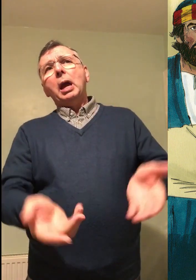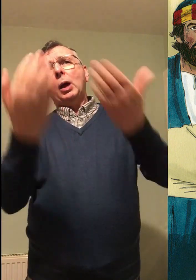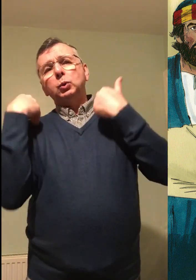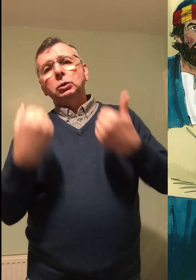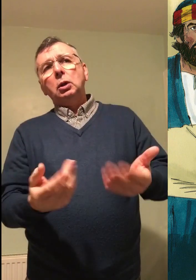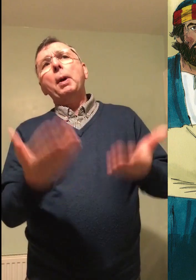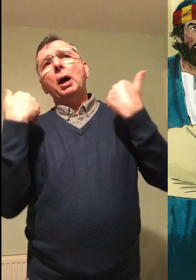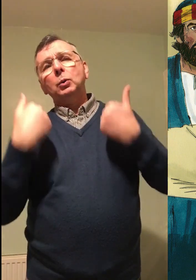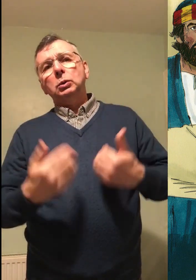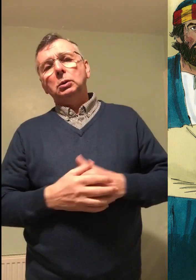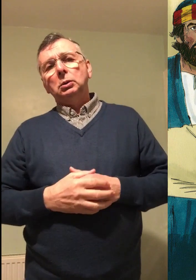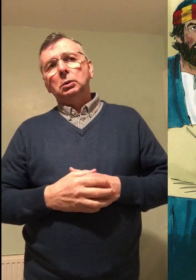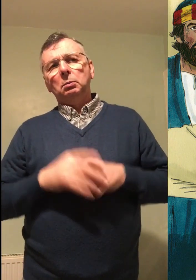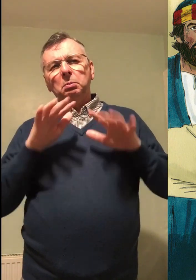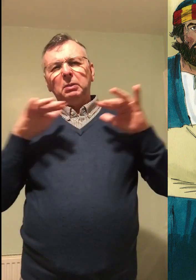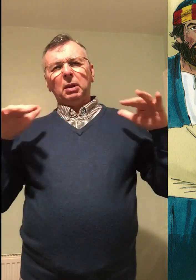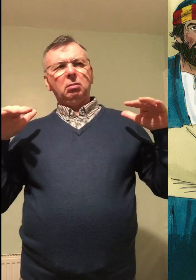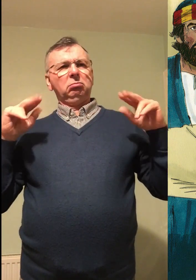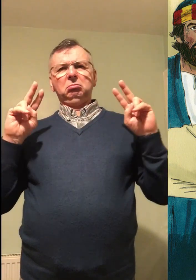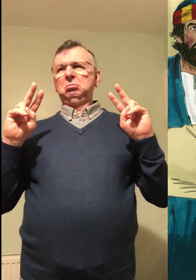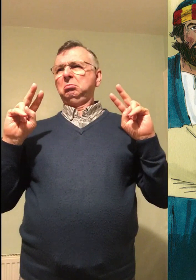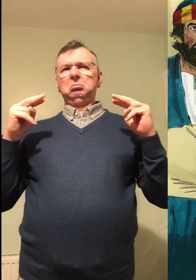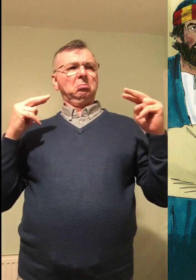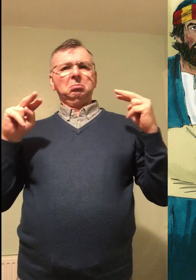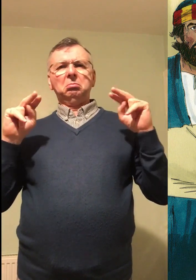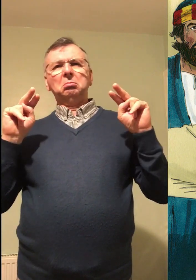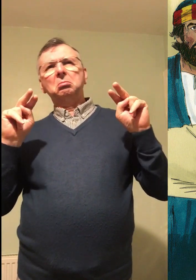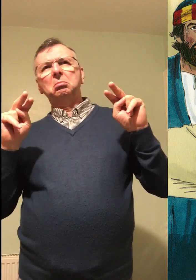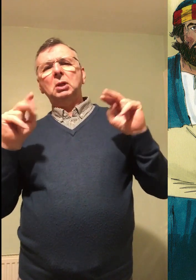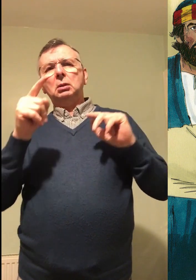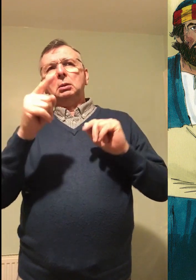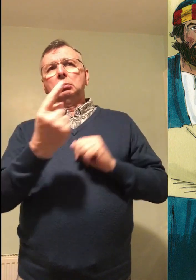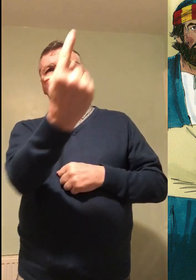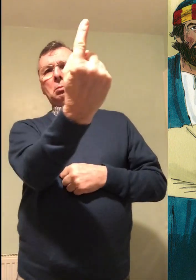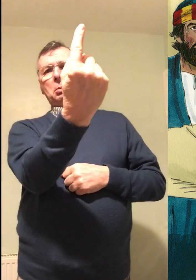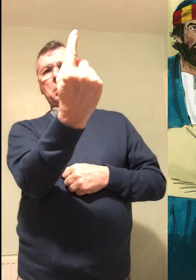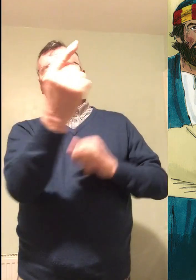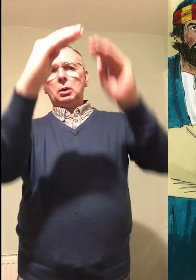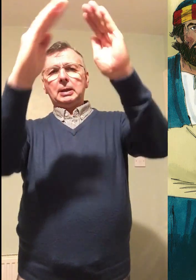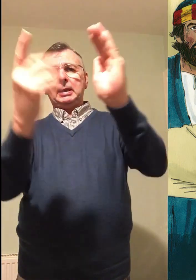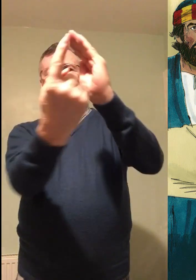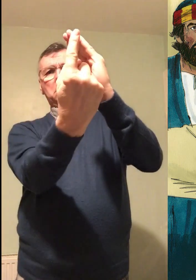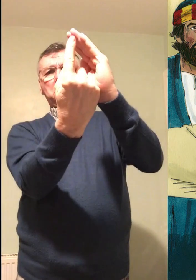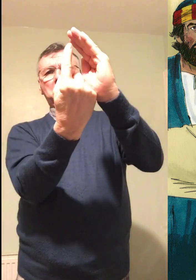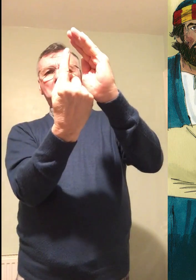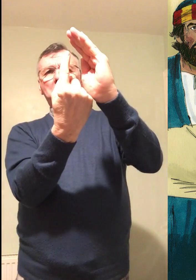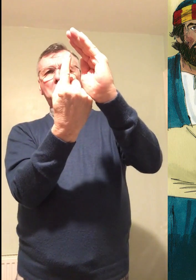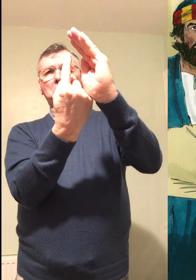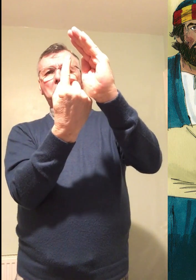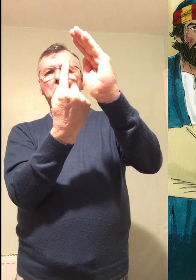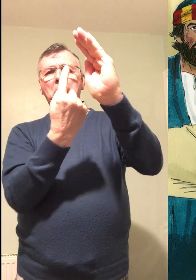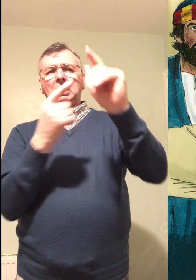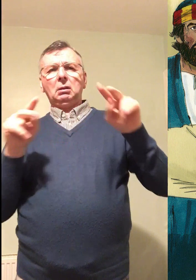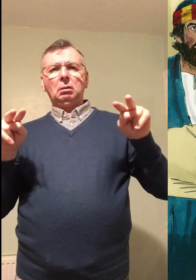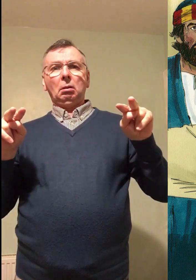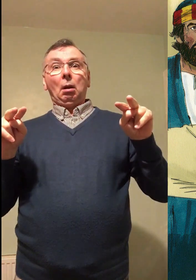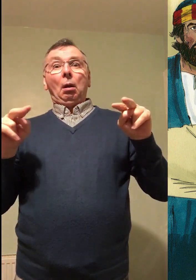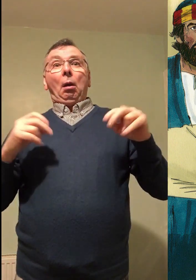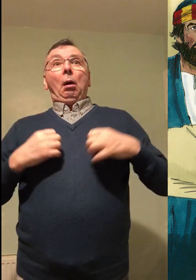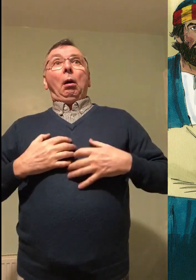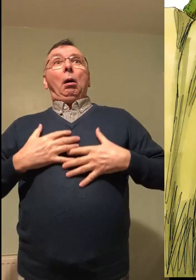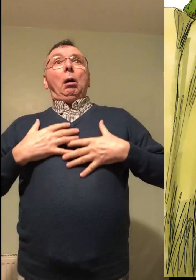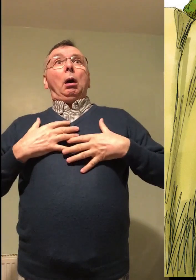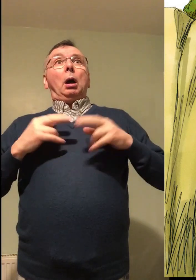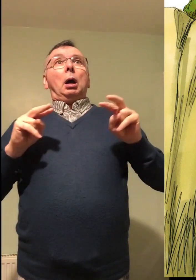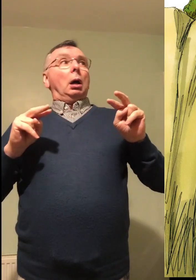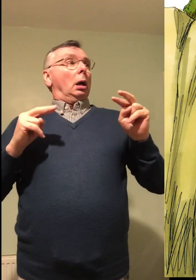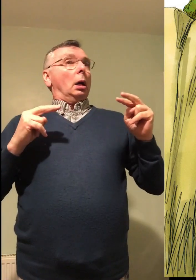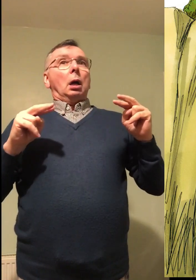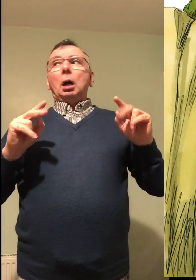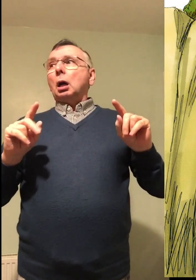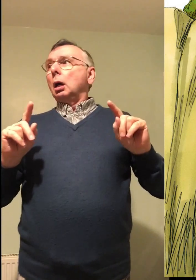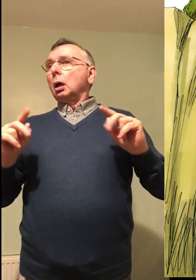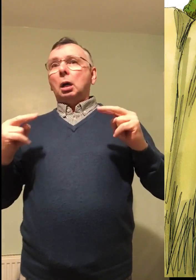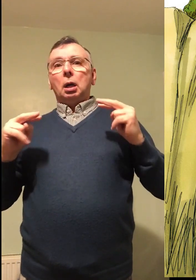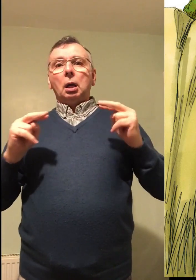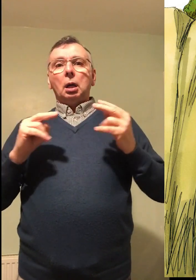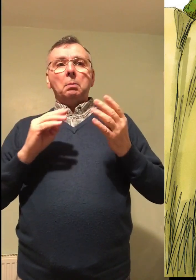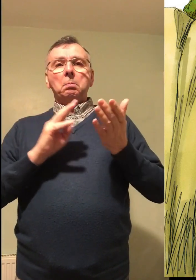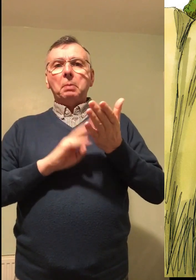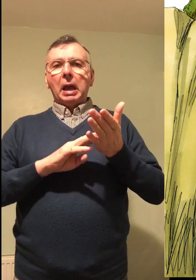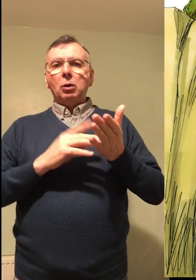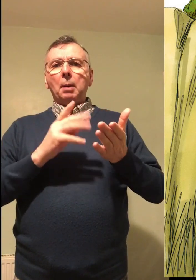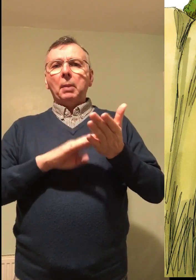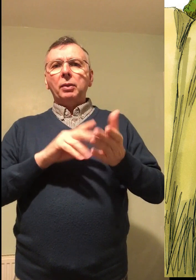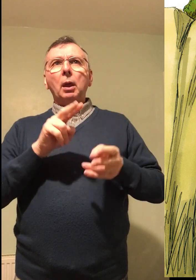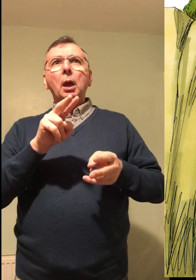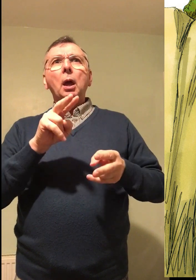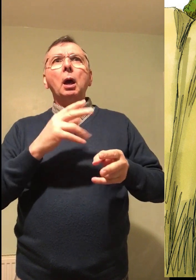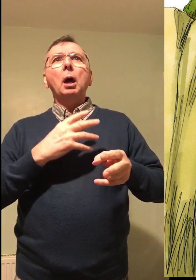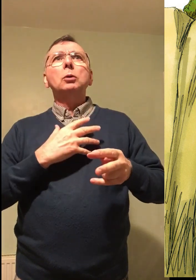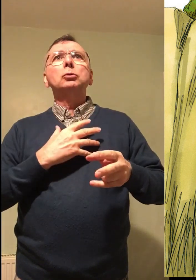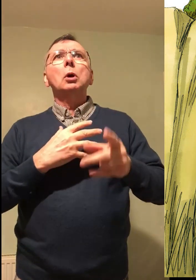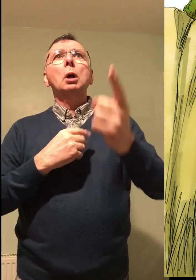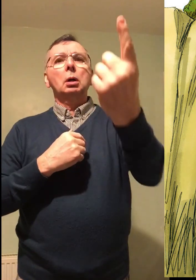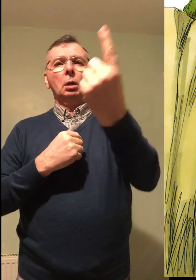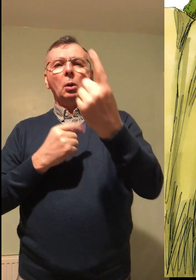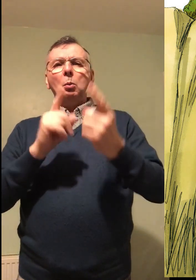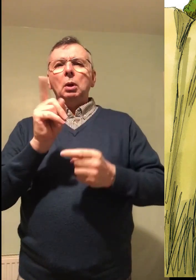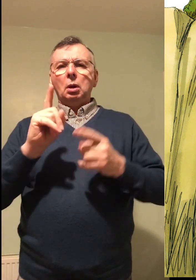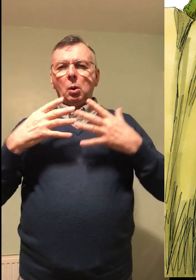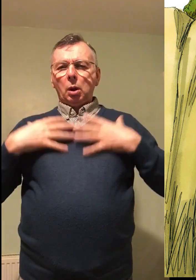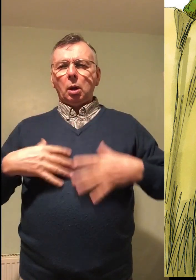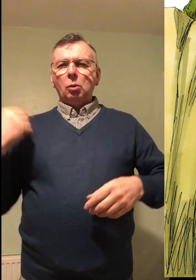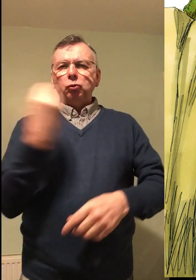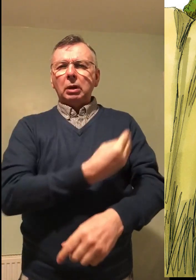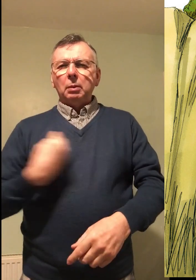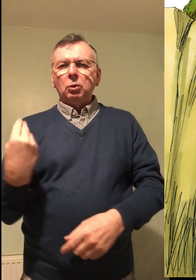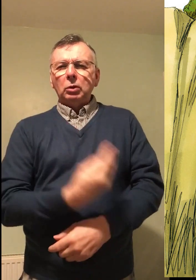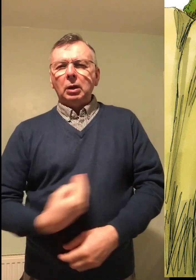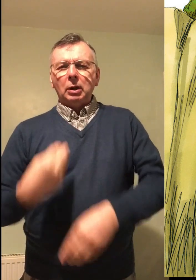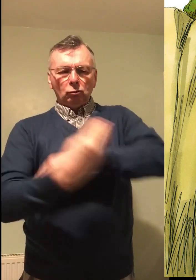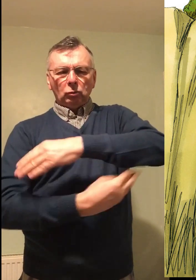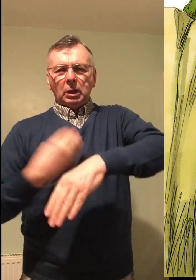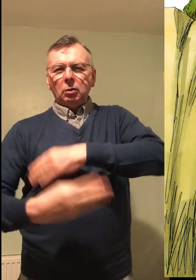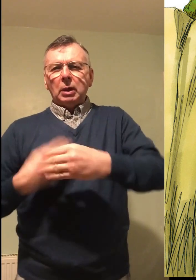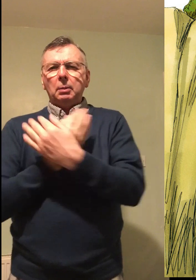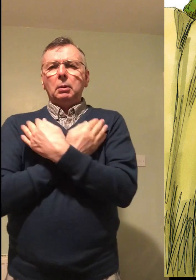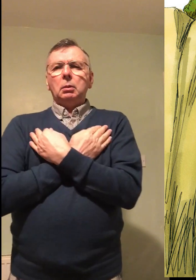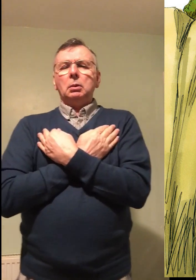voice, “Lazarus, come out!” The dead man then came out from the tomb, his hands and